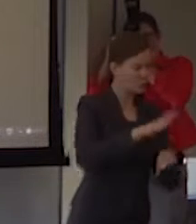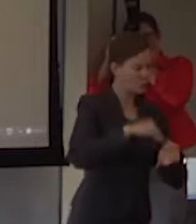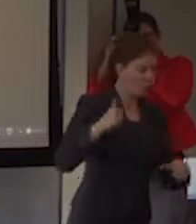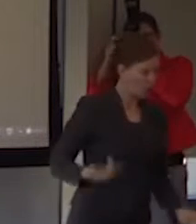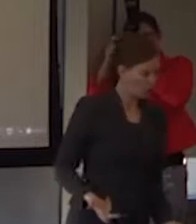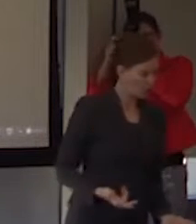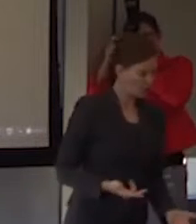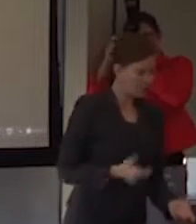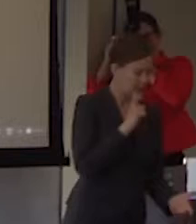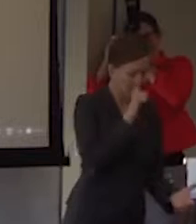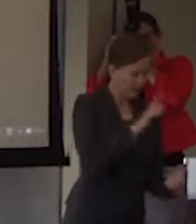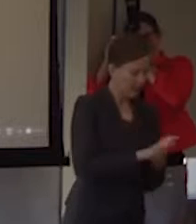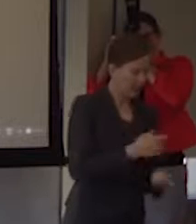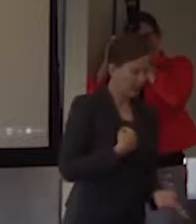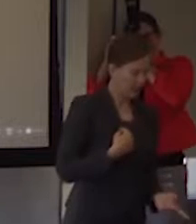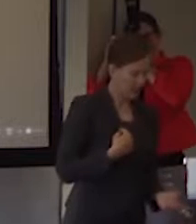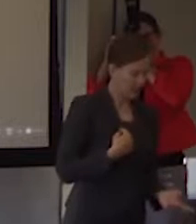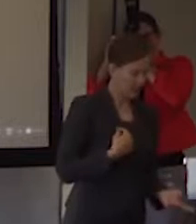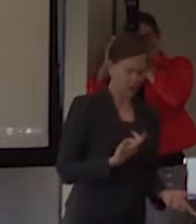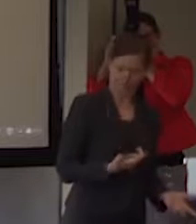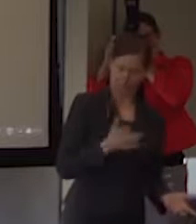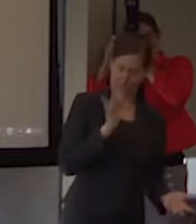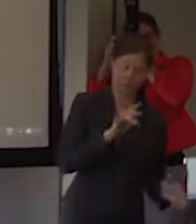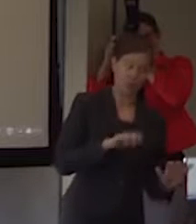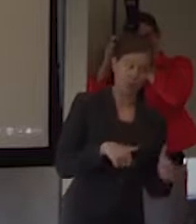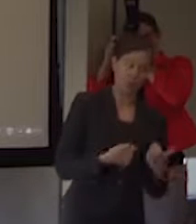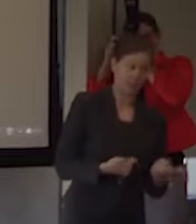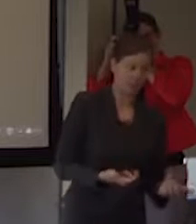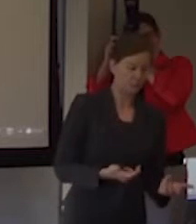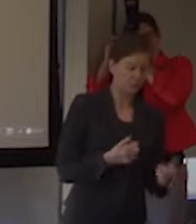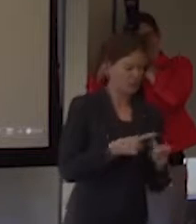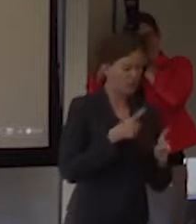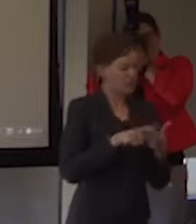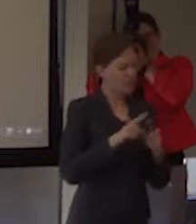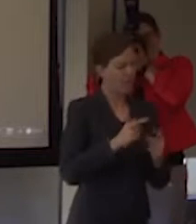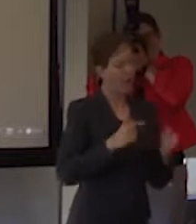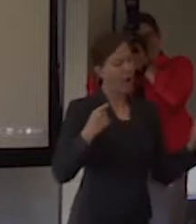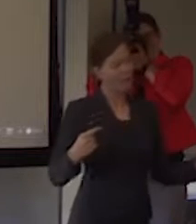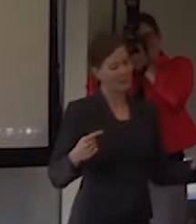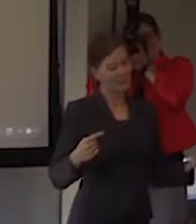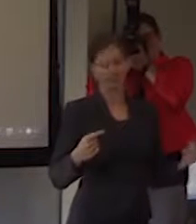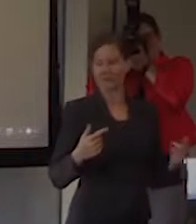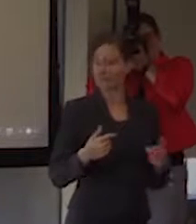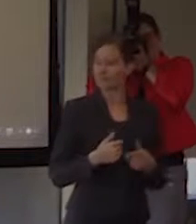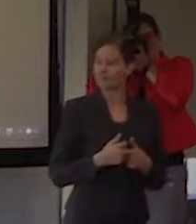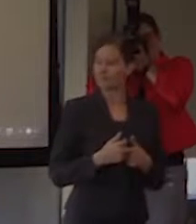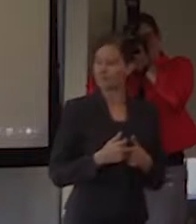Yeah, that was a fun story. So, that was a challenge. But then on the flip side, um, as I've gotten further into college,